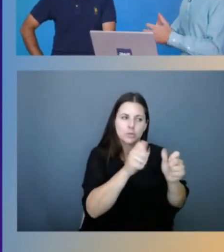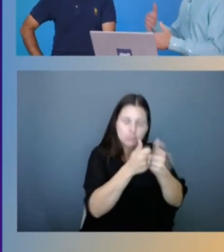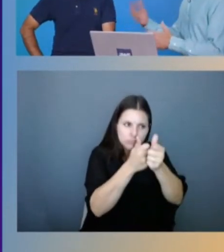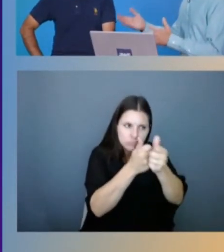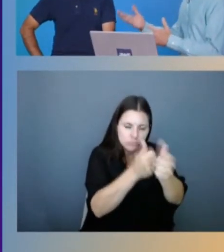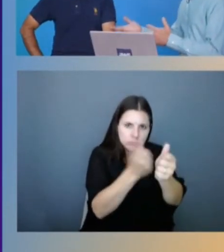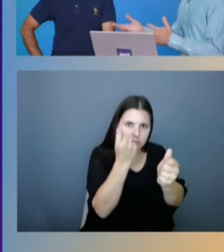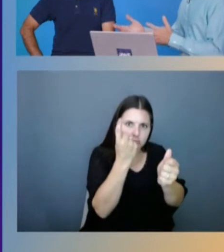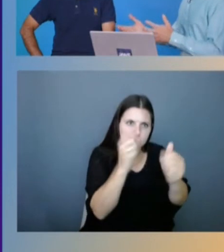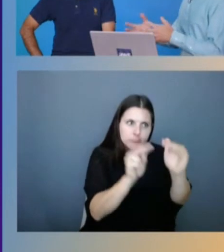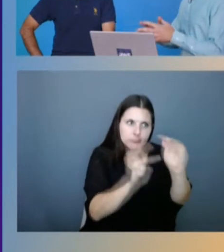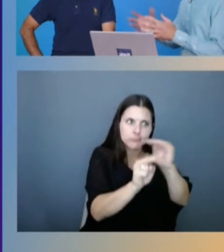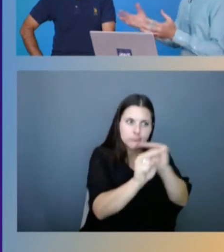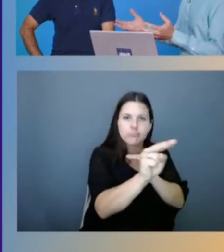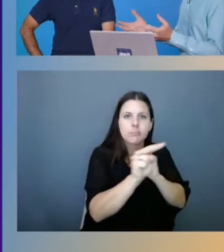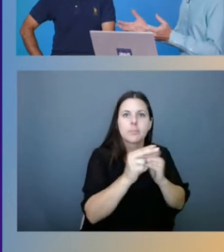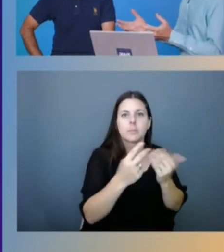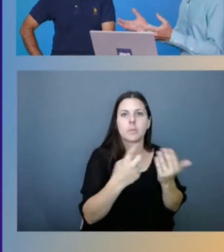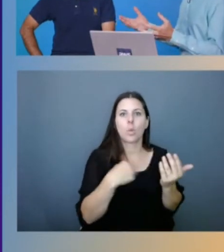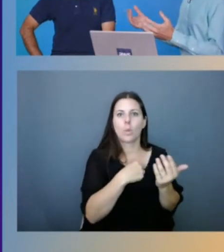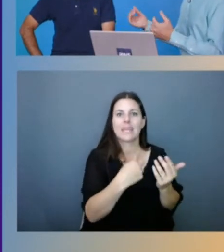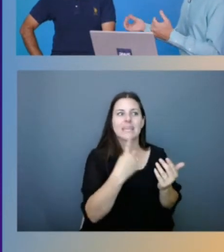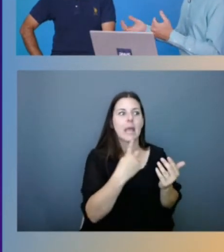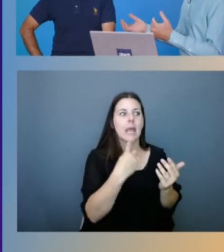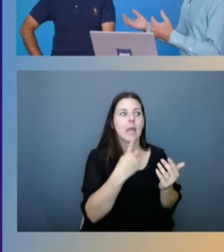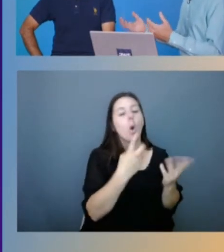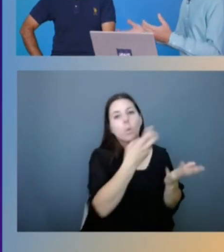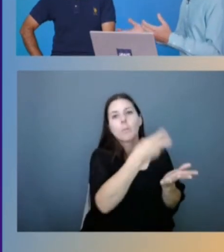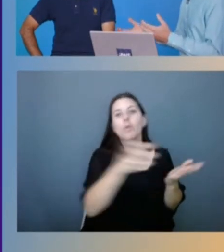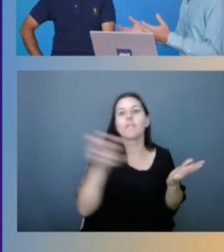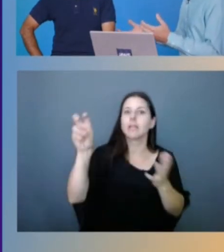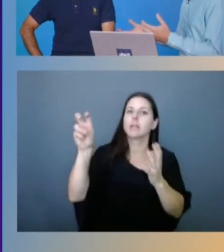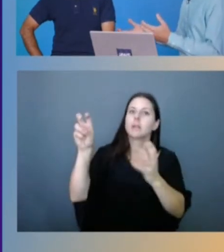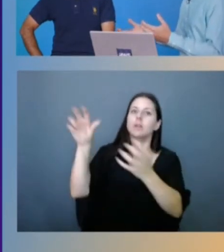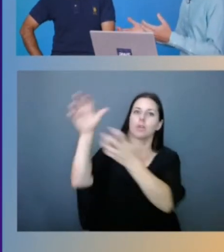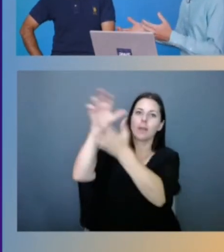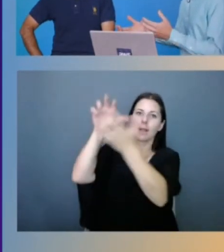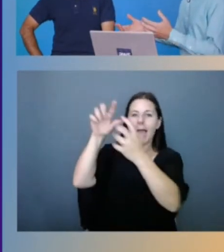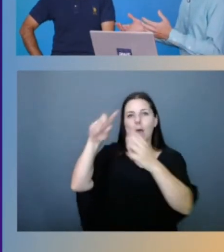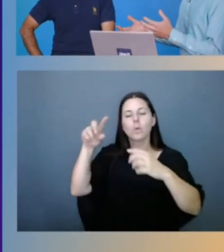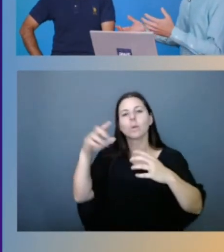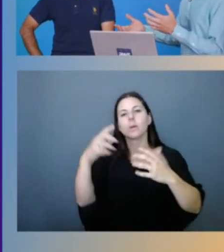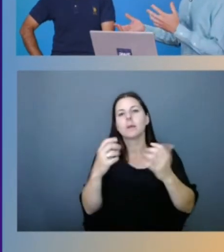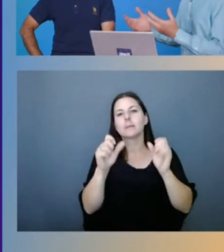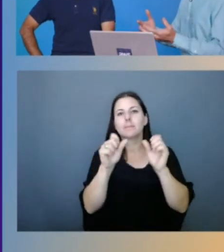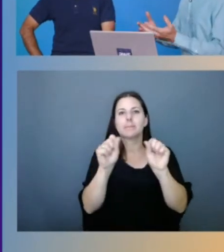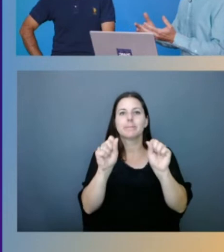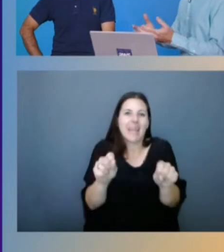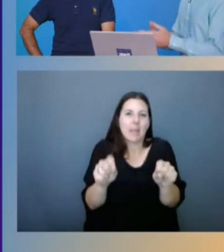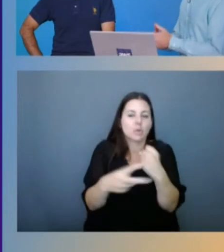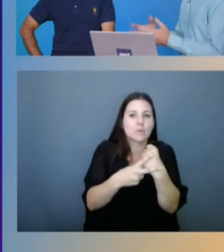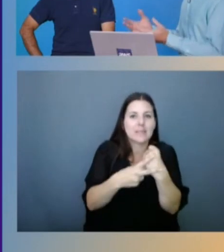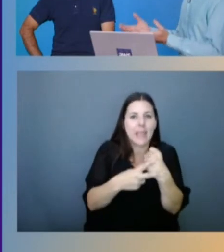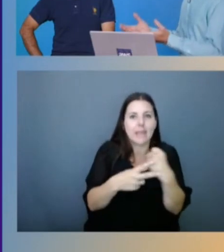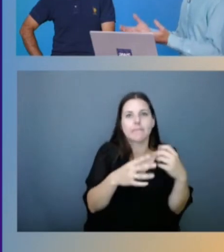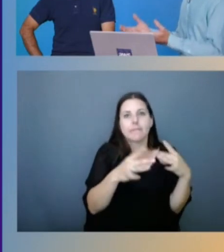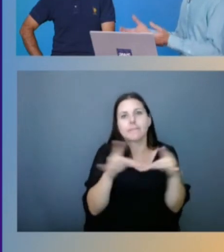We talk a lot about moving to the cloud and being able to save and efficiently, but other companies, in addition to Amazon,